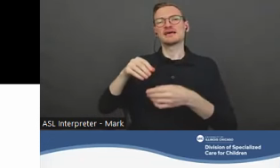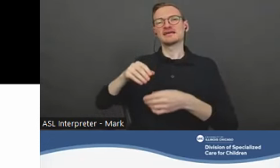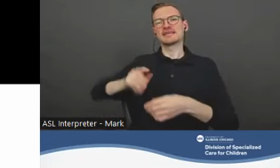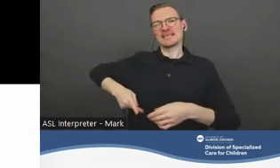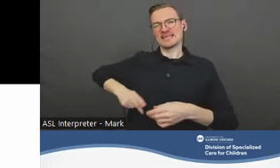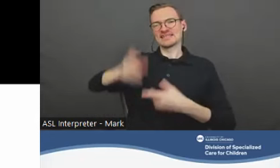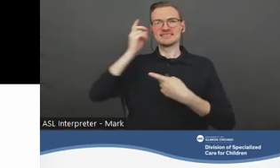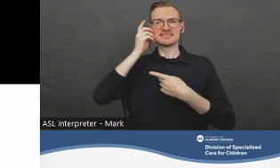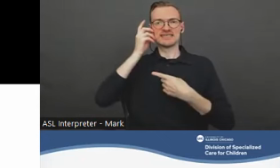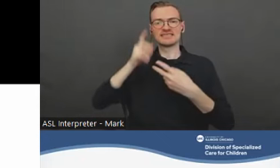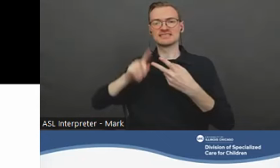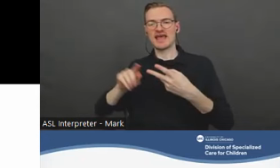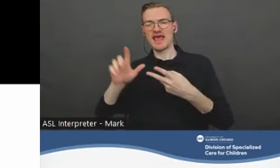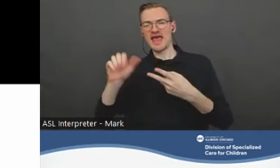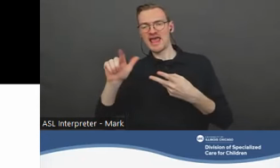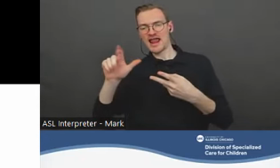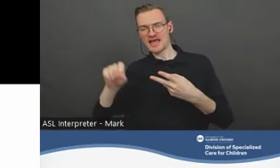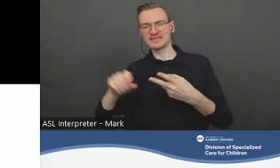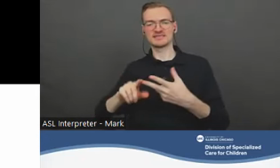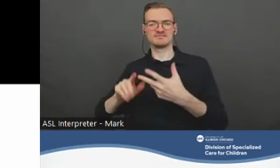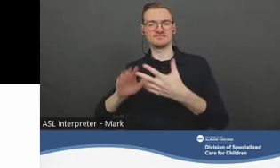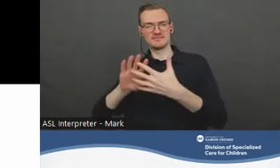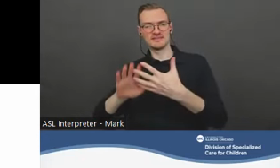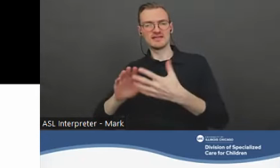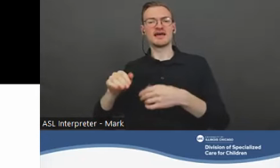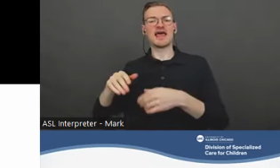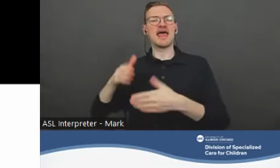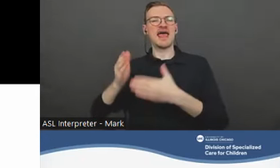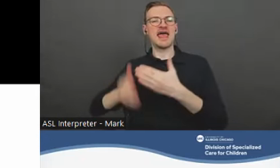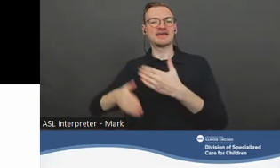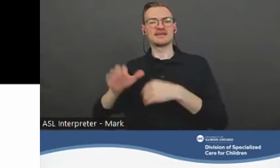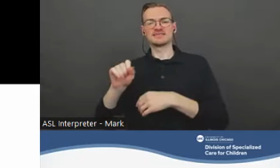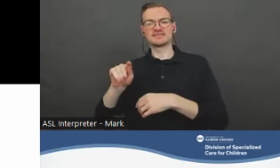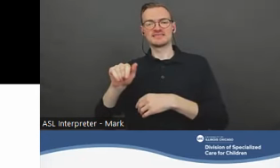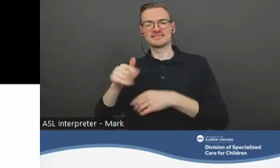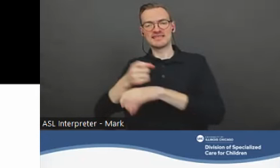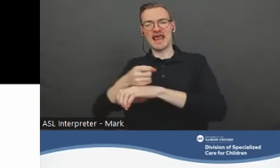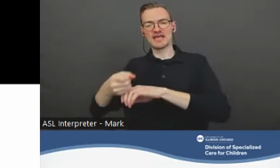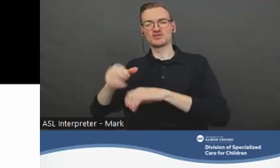known as Lou Gehrig's Disease if you would like to know more about the disabilities that qualify you